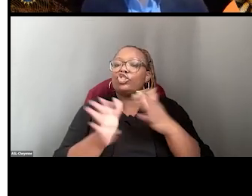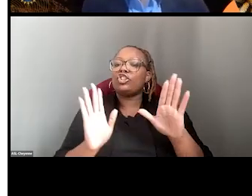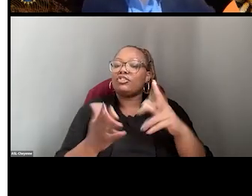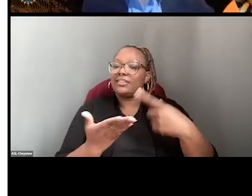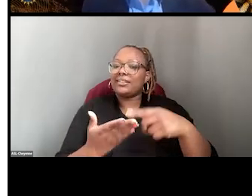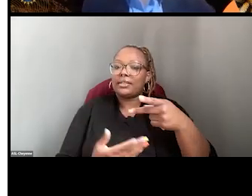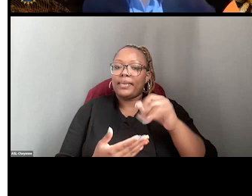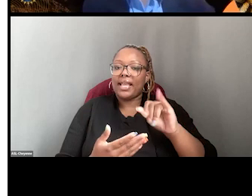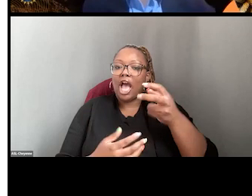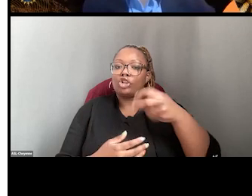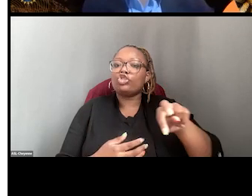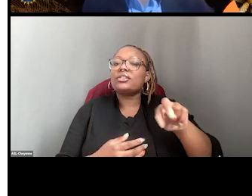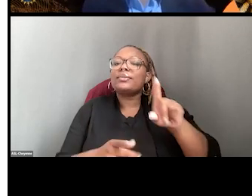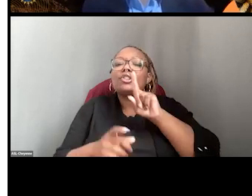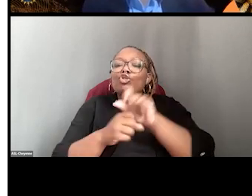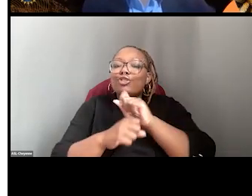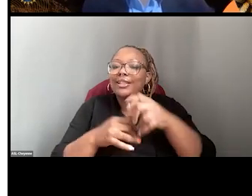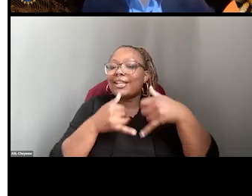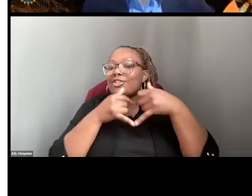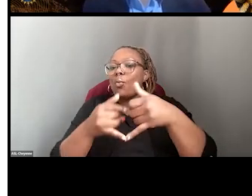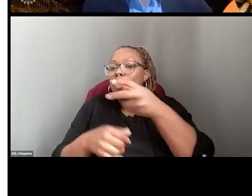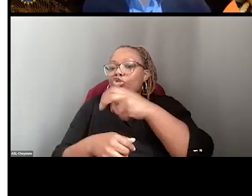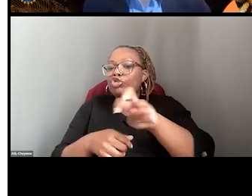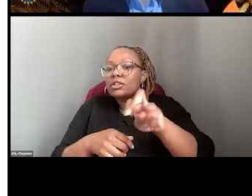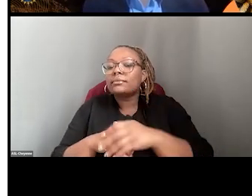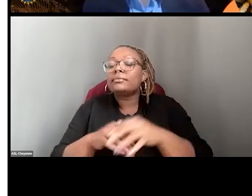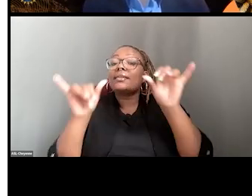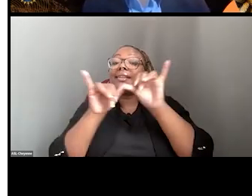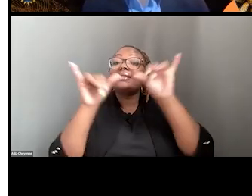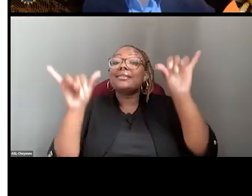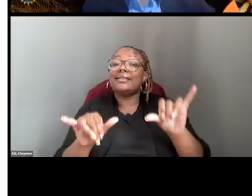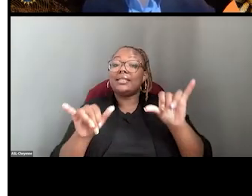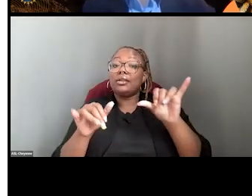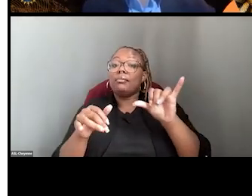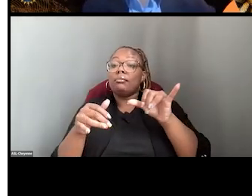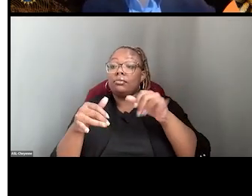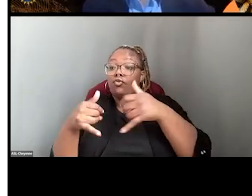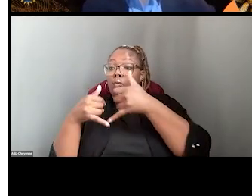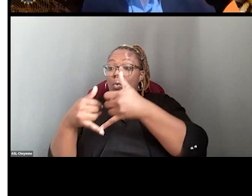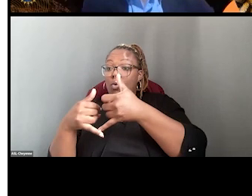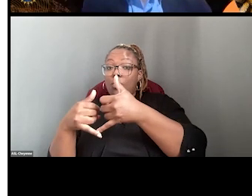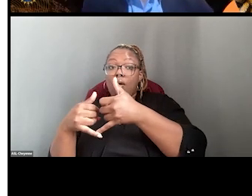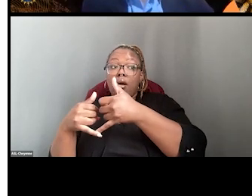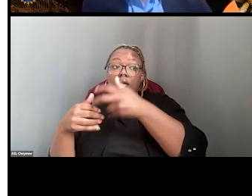It's a mechanism to get an award from one organization to a new organization.